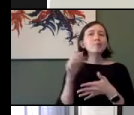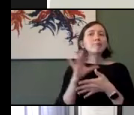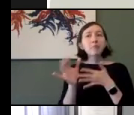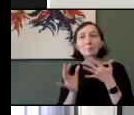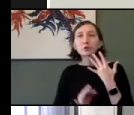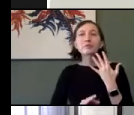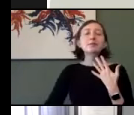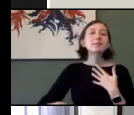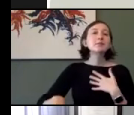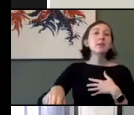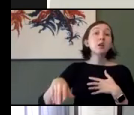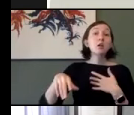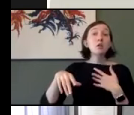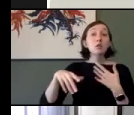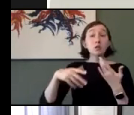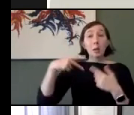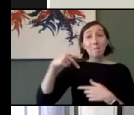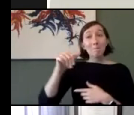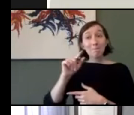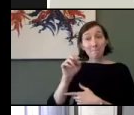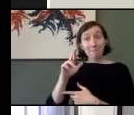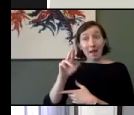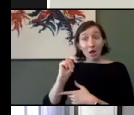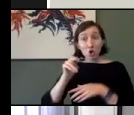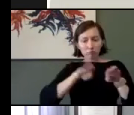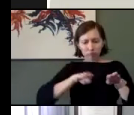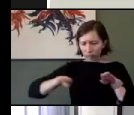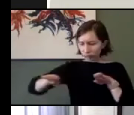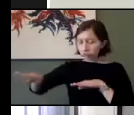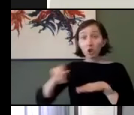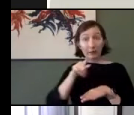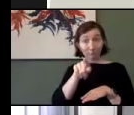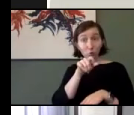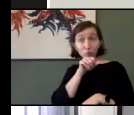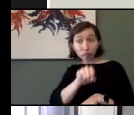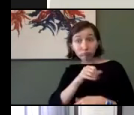if you sew or have a family member who loves to sew,